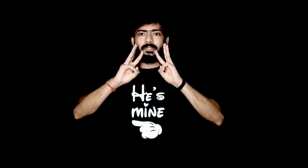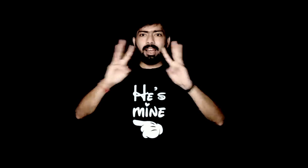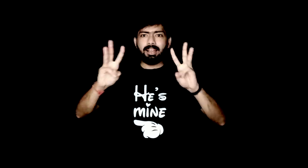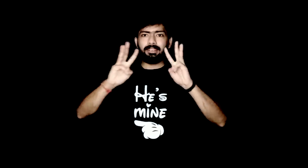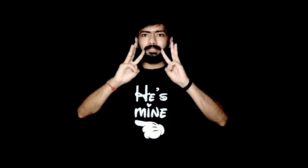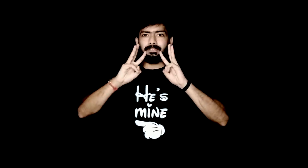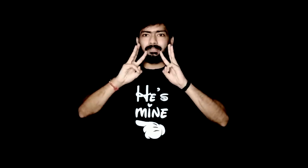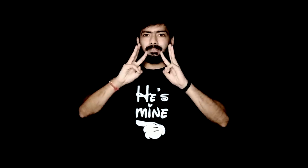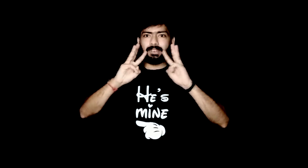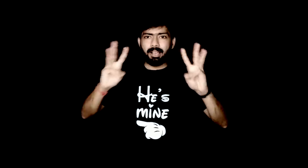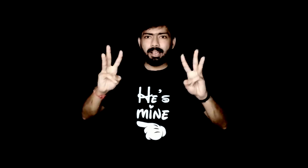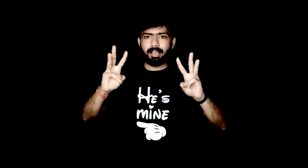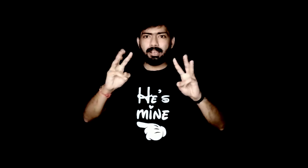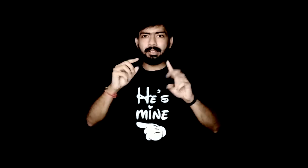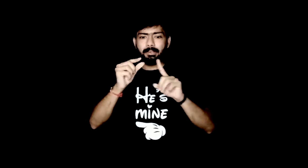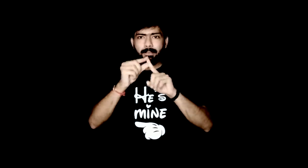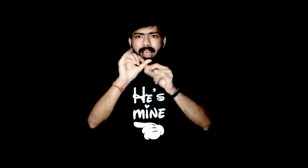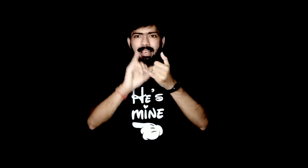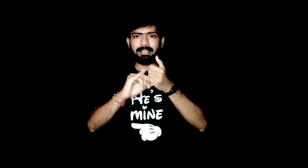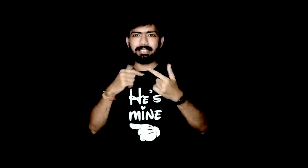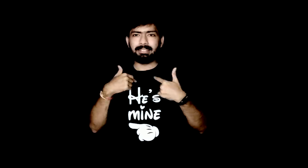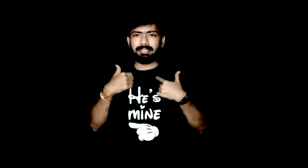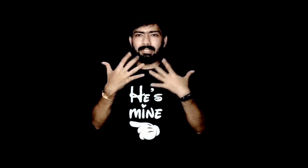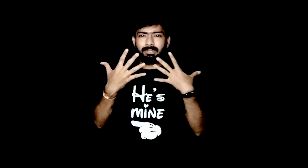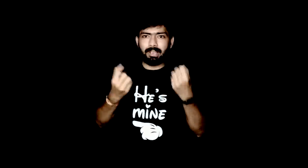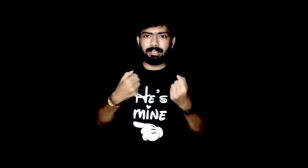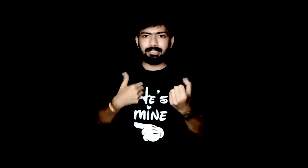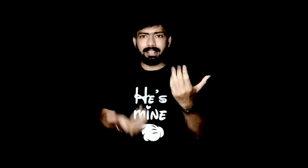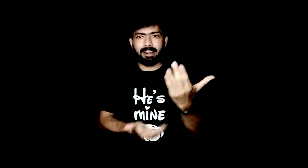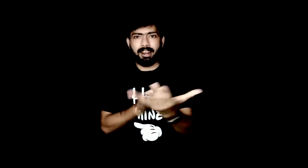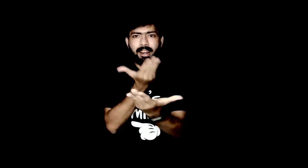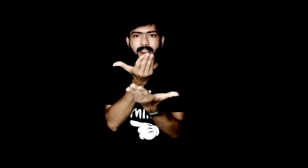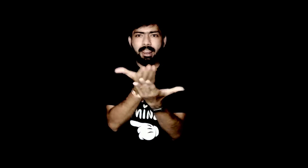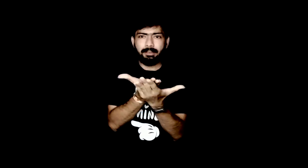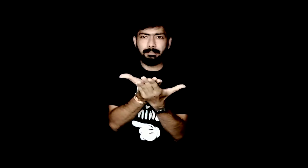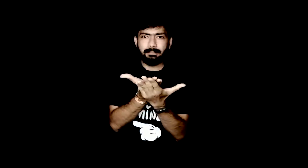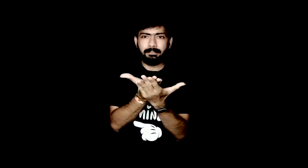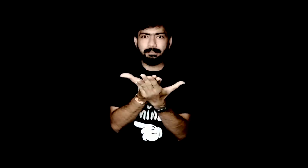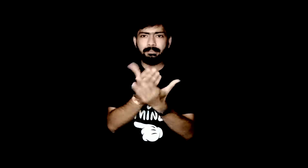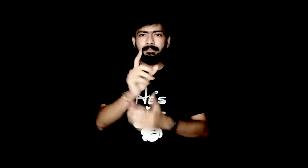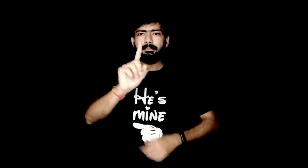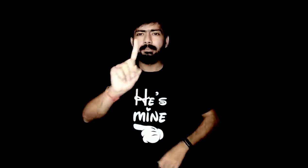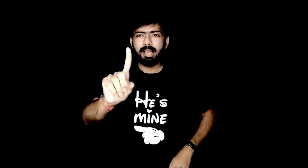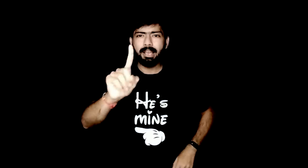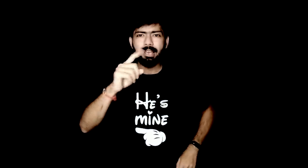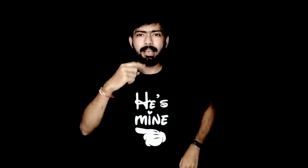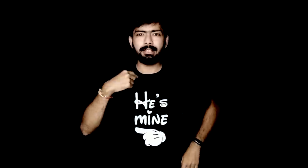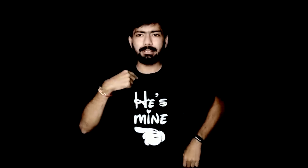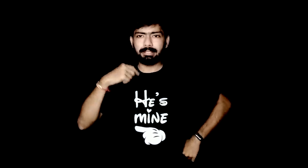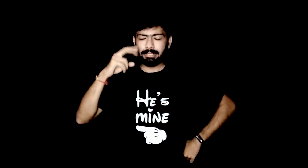Wow! I want to apply on PS. But